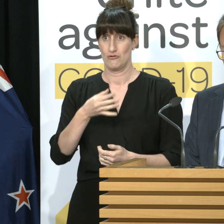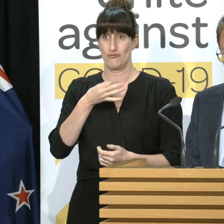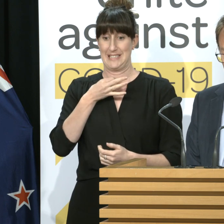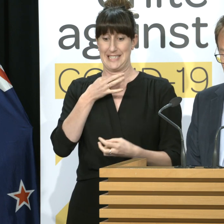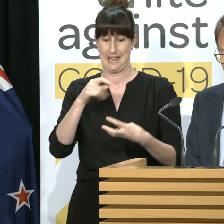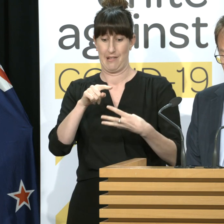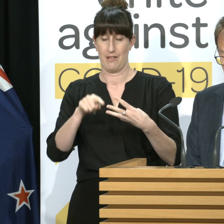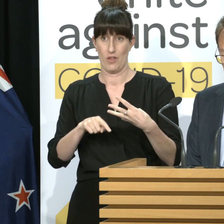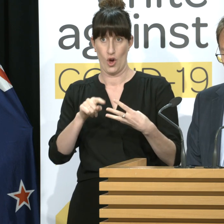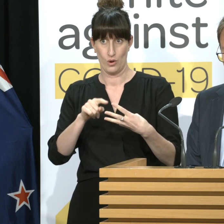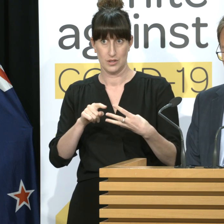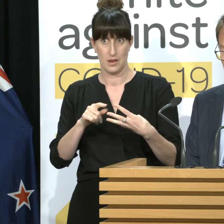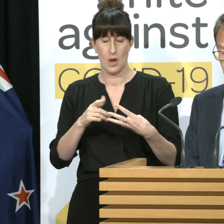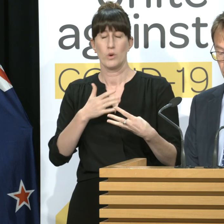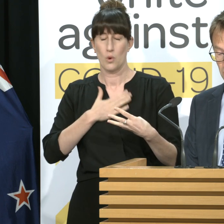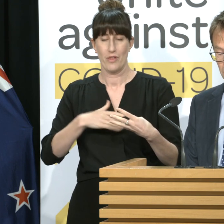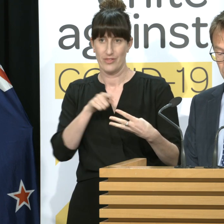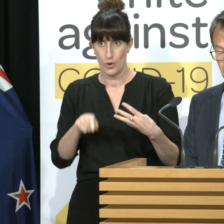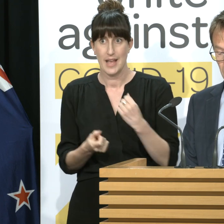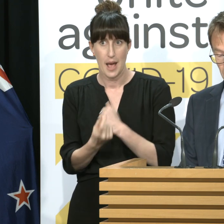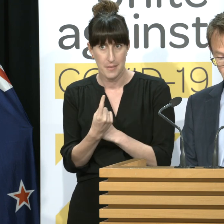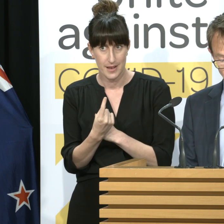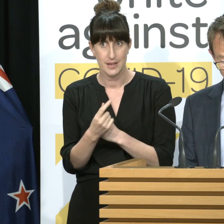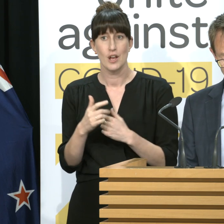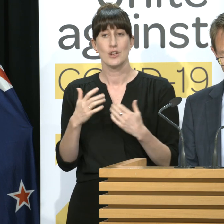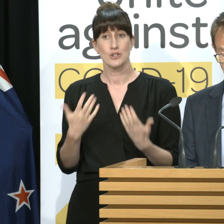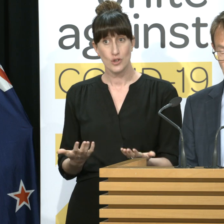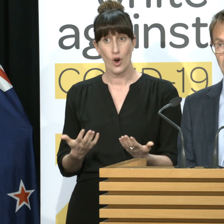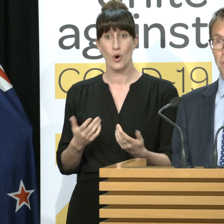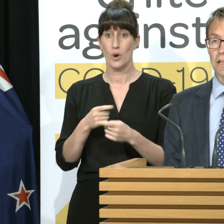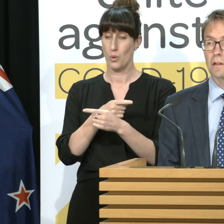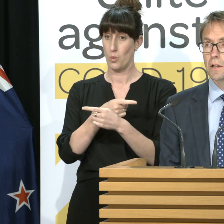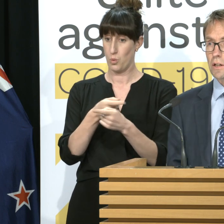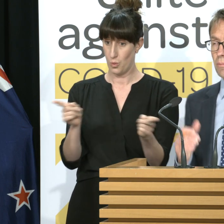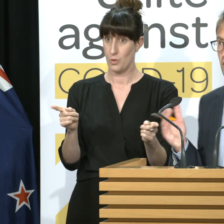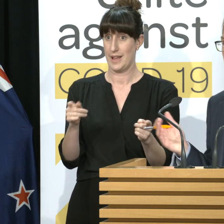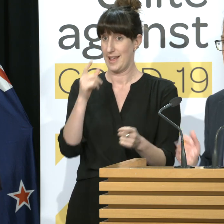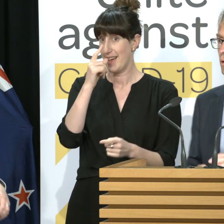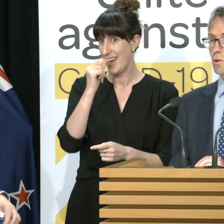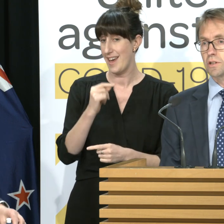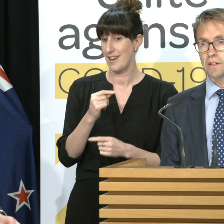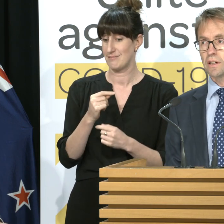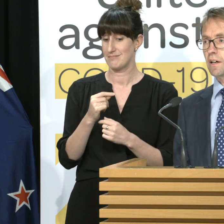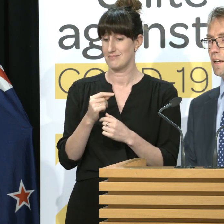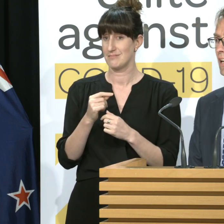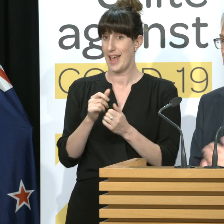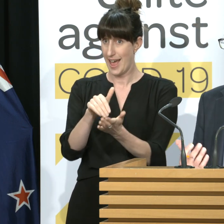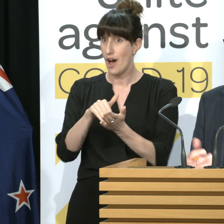scenarios. What everyone at home needs to know firstly is how to do your bit to prevent that outbreak. And the minister has rehearsed the actions